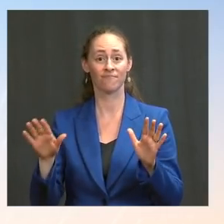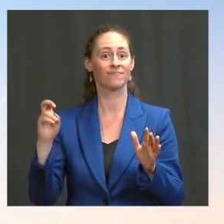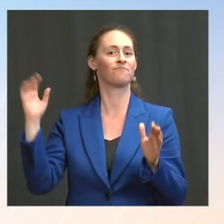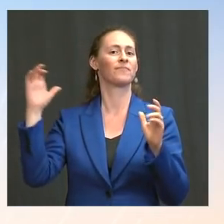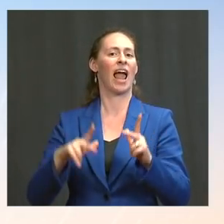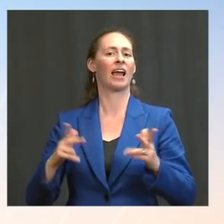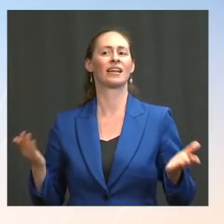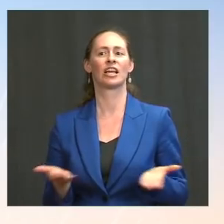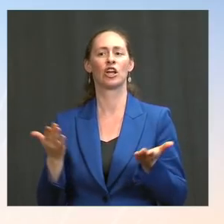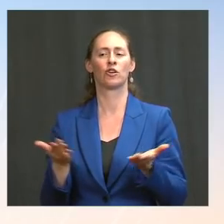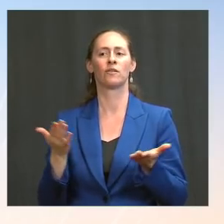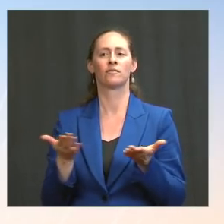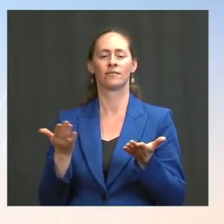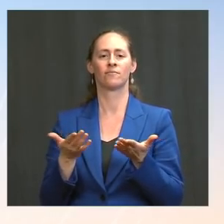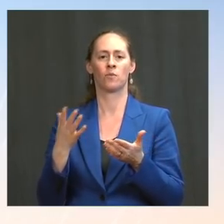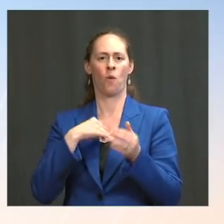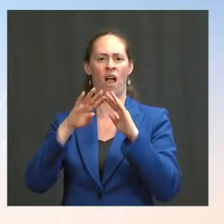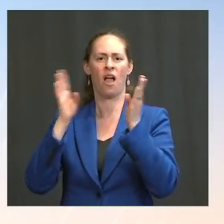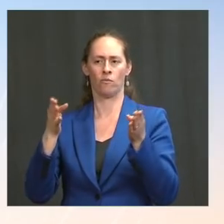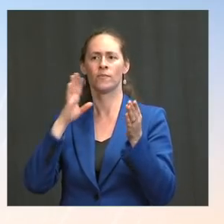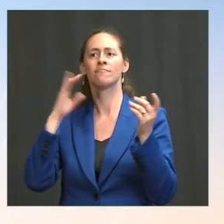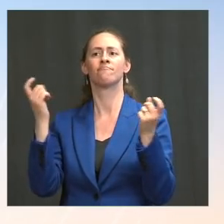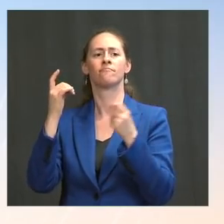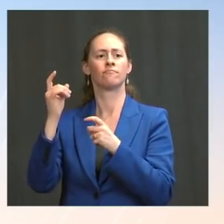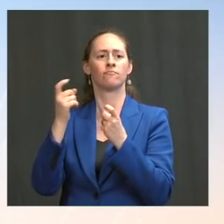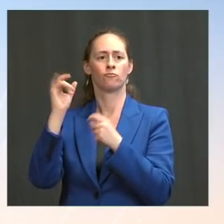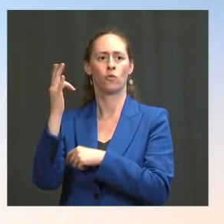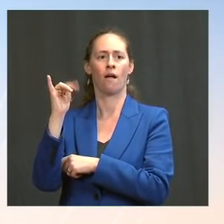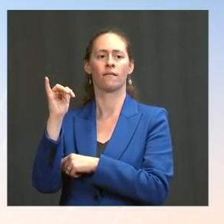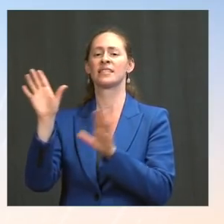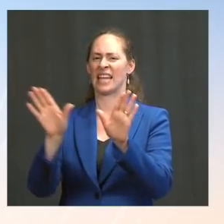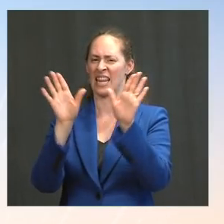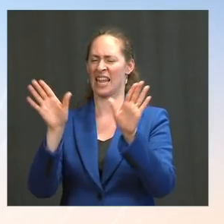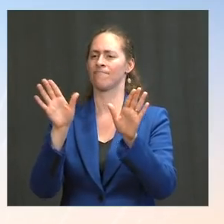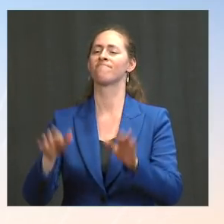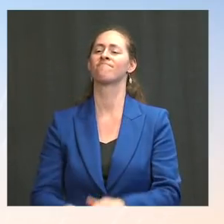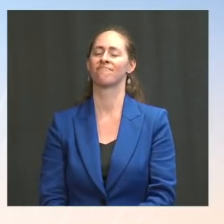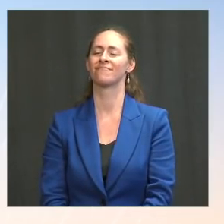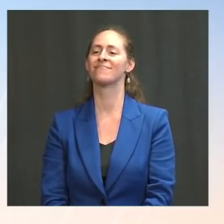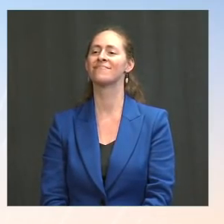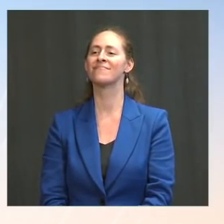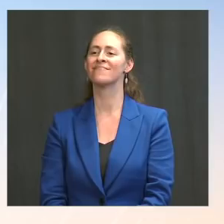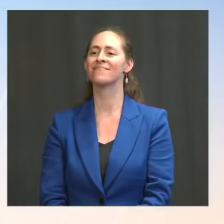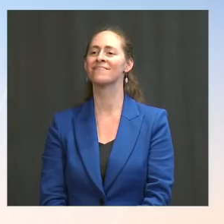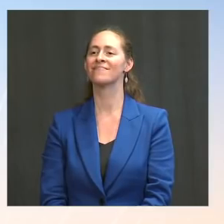and military families on the South Lawn. At 7:30 p.m. on Sunday night, the President will deliver remarks to celebrate